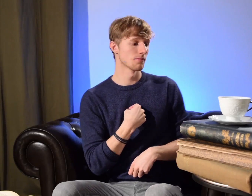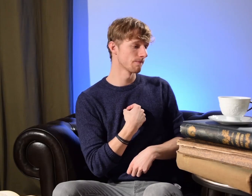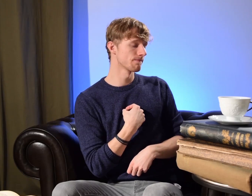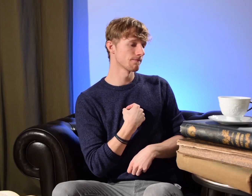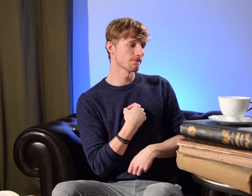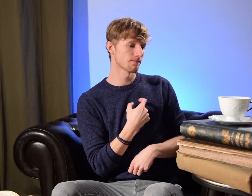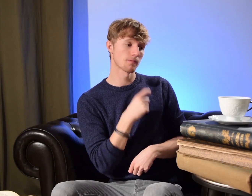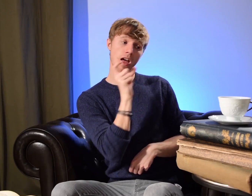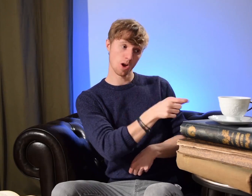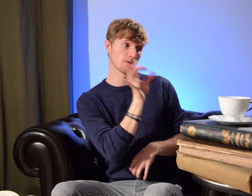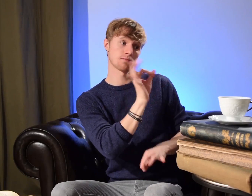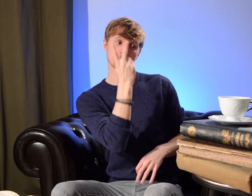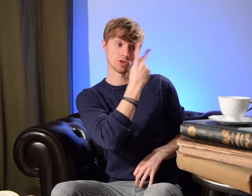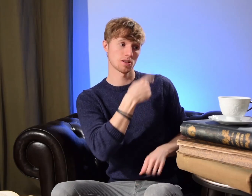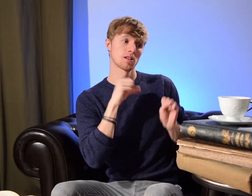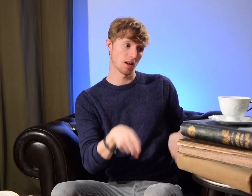Mother Hulda replied: